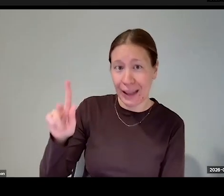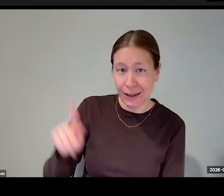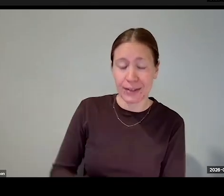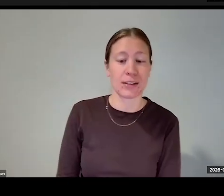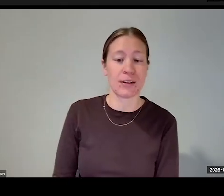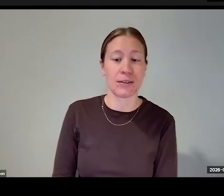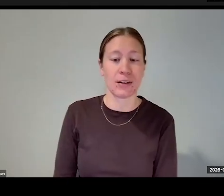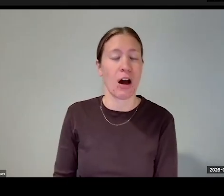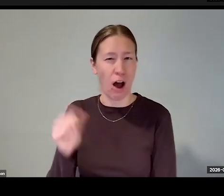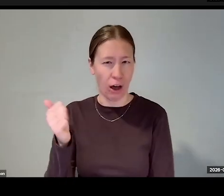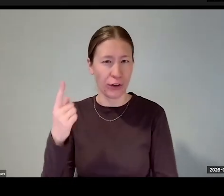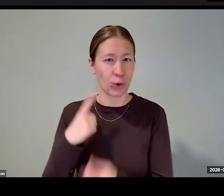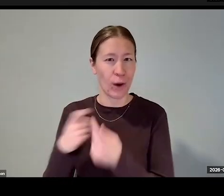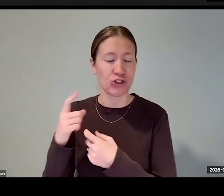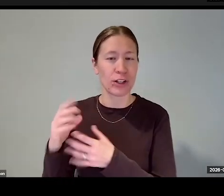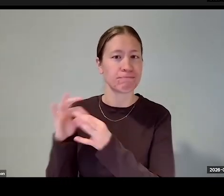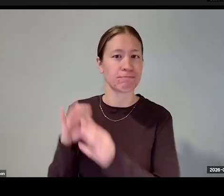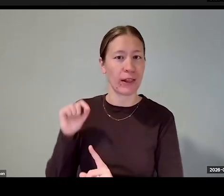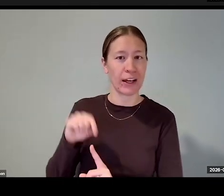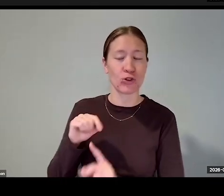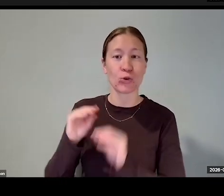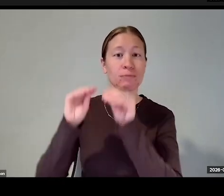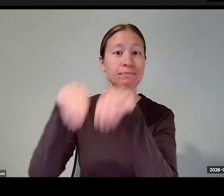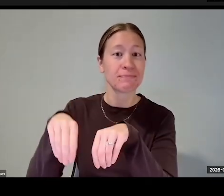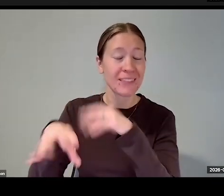about inserting additional image placeholders